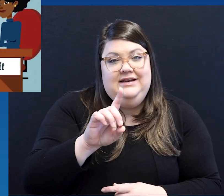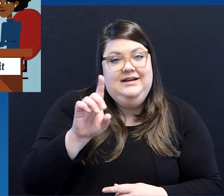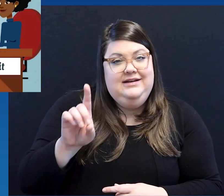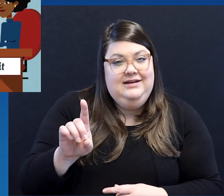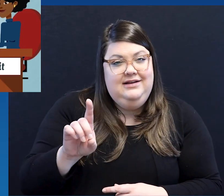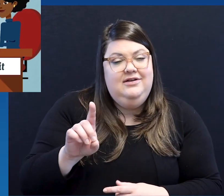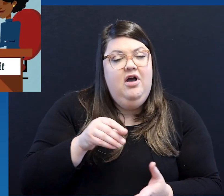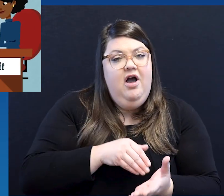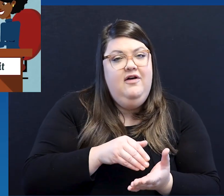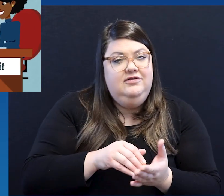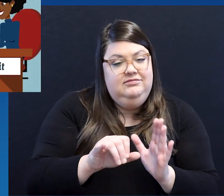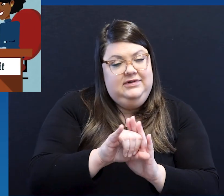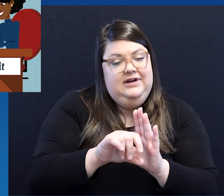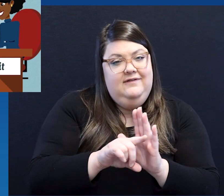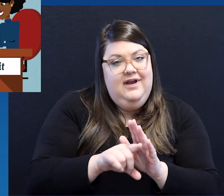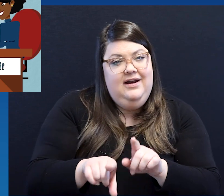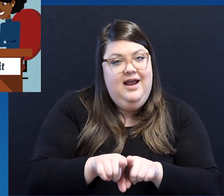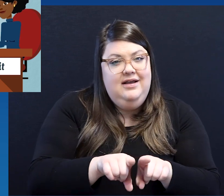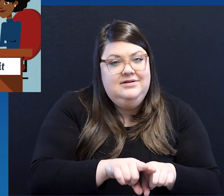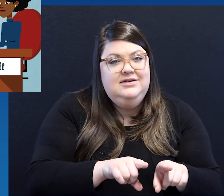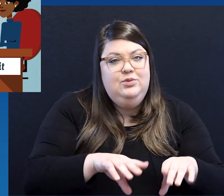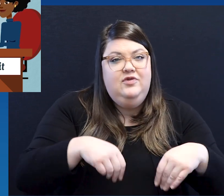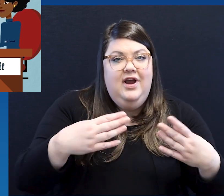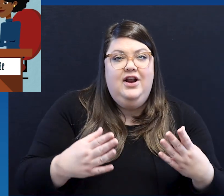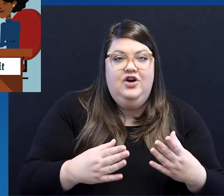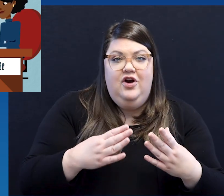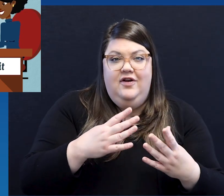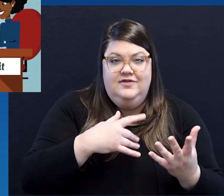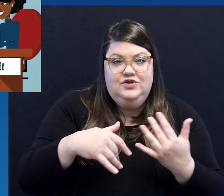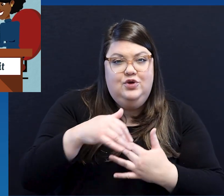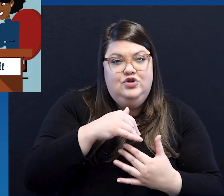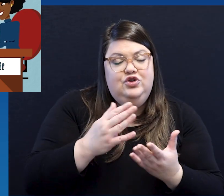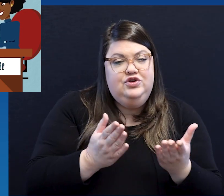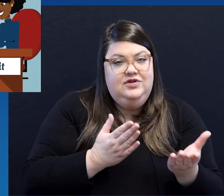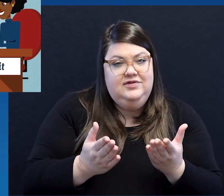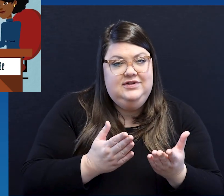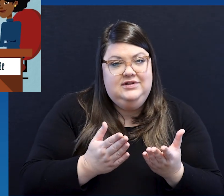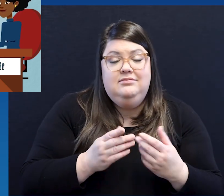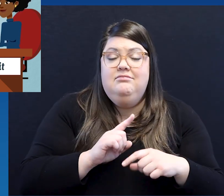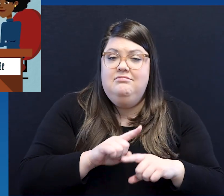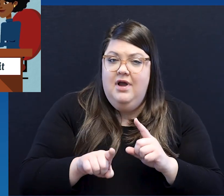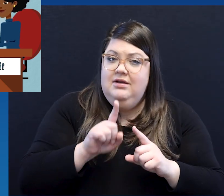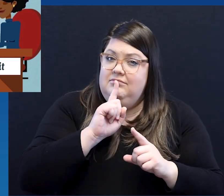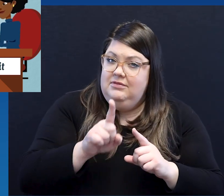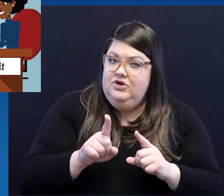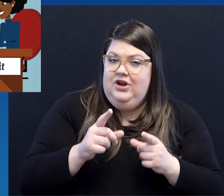that ensure optimal outcomes such as independence, health, and quality of life.